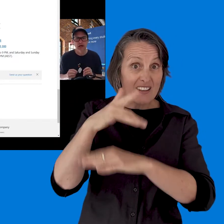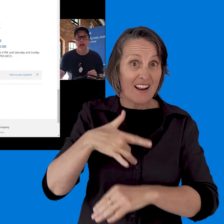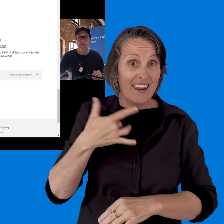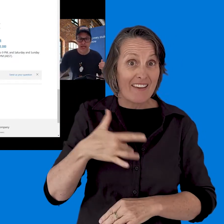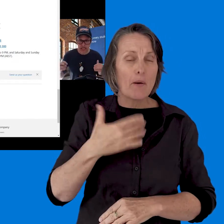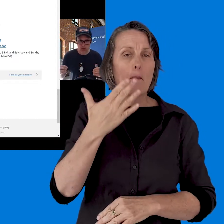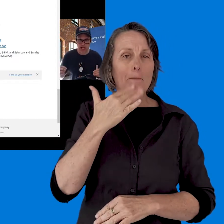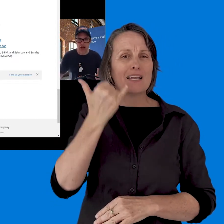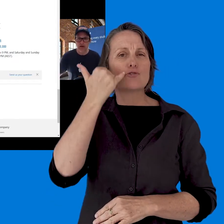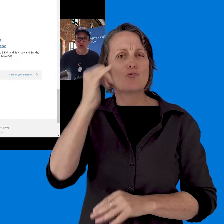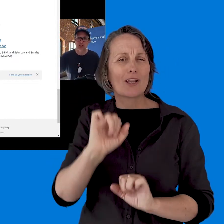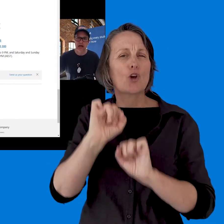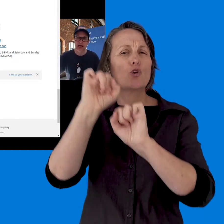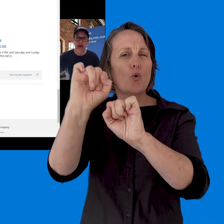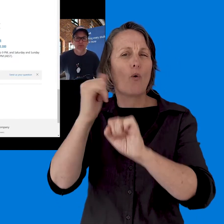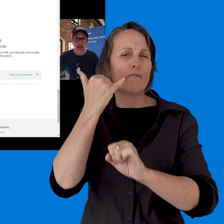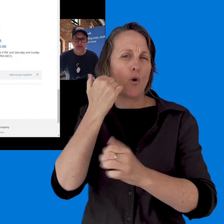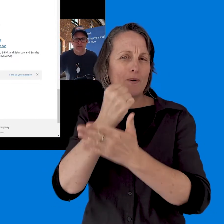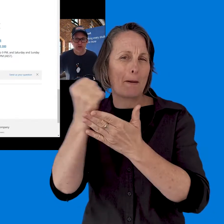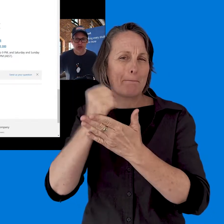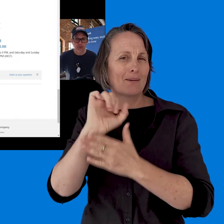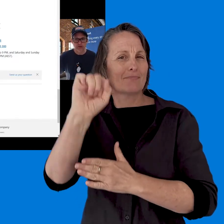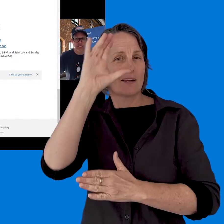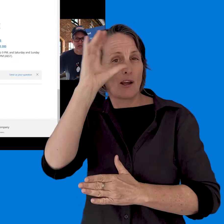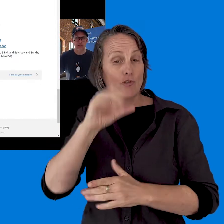But here we are in Australia and the phone number is here.